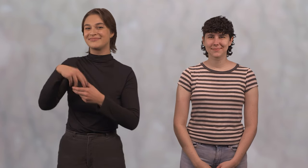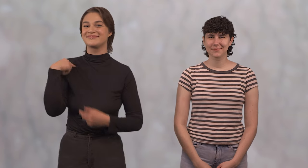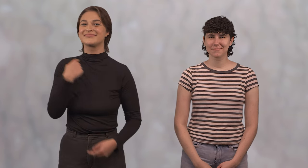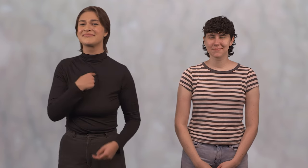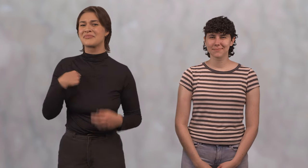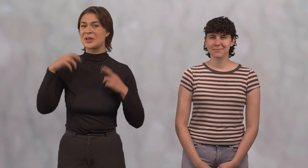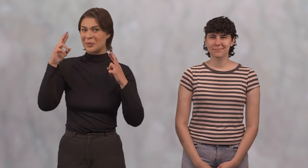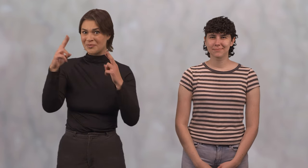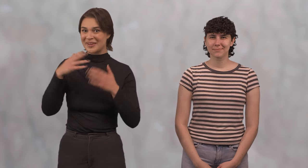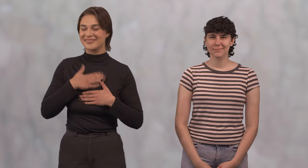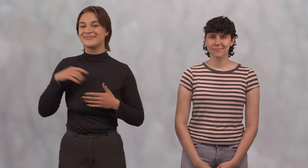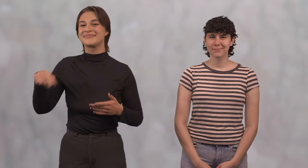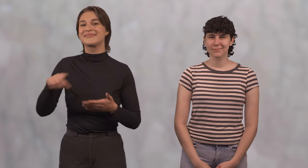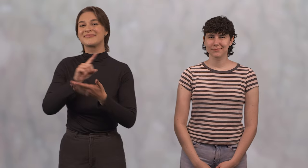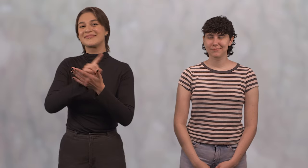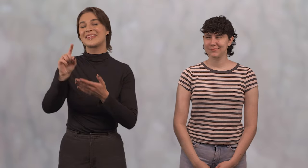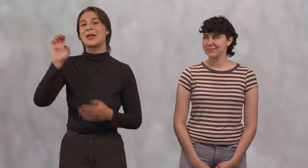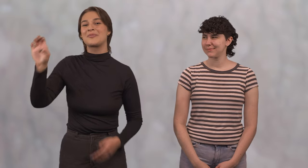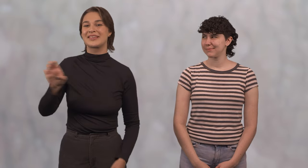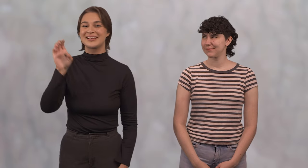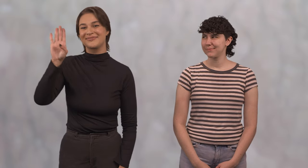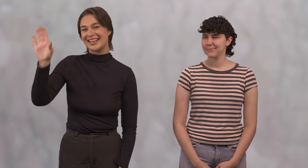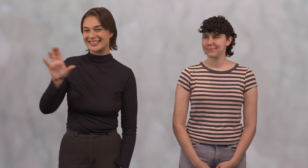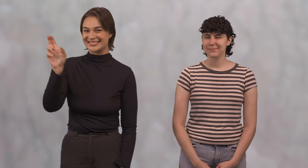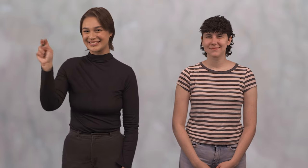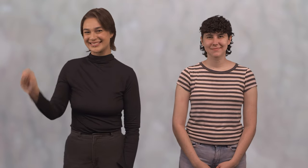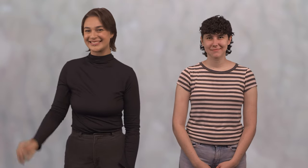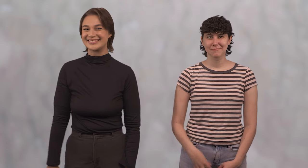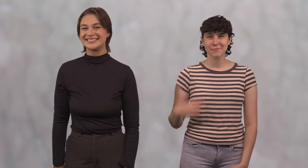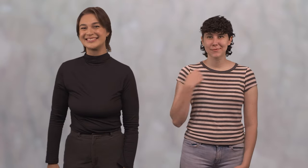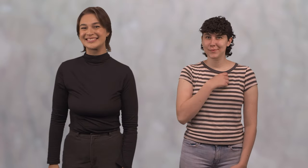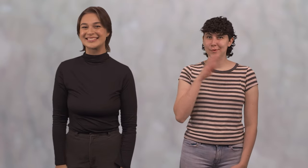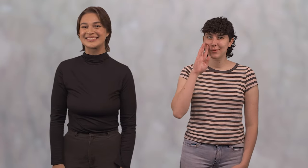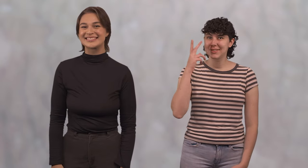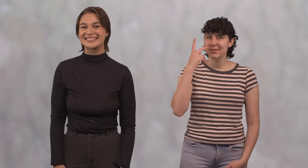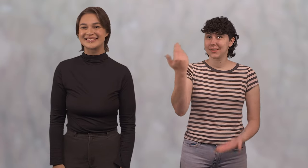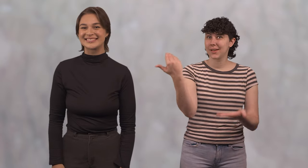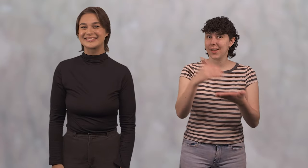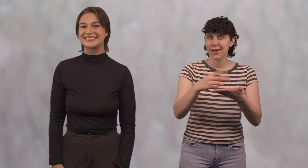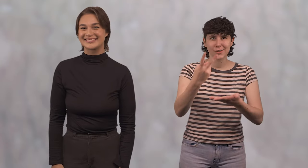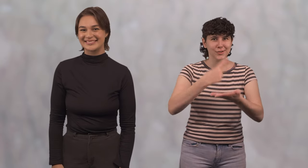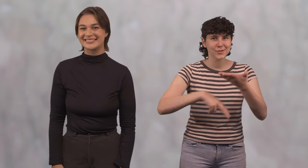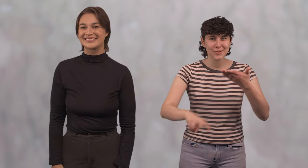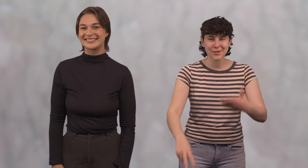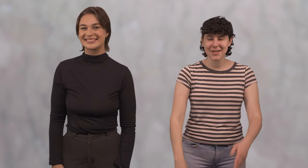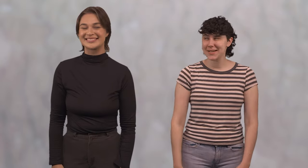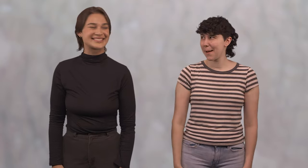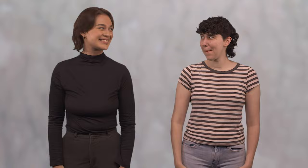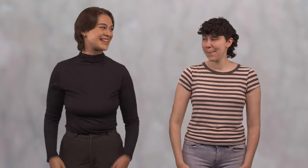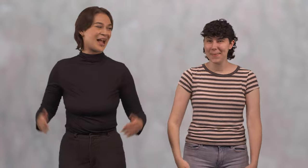Thank you for joining us and we hope you enjoyed this week’s episode of BCN. Ace: We’ll see you again in two weeks!